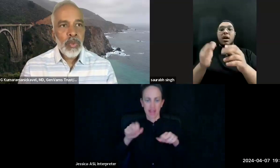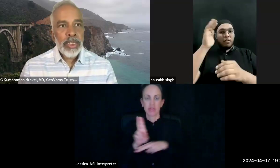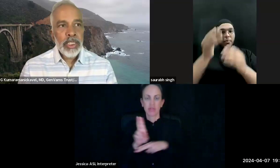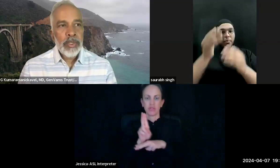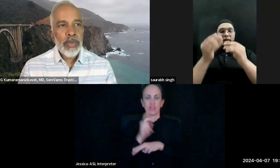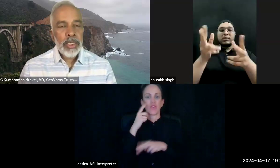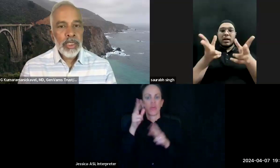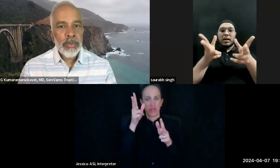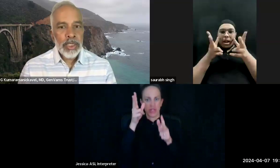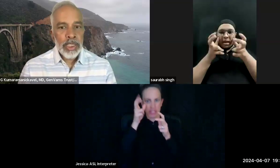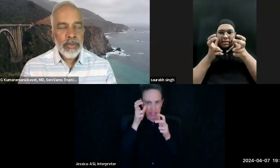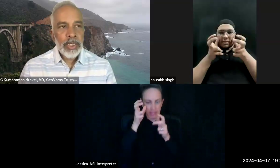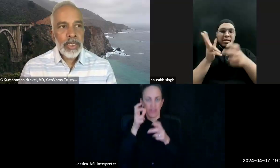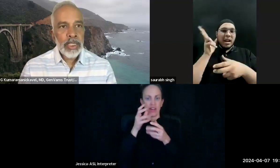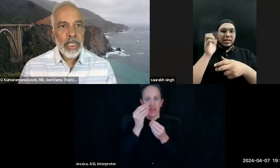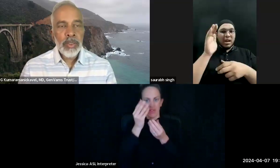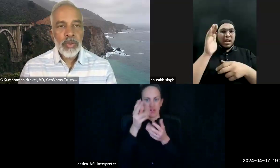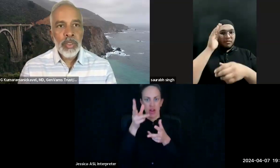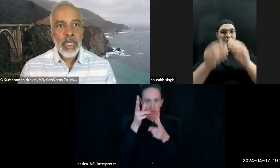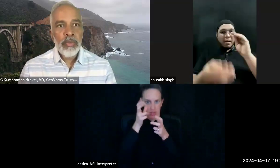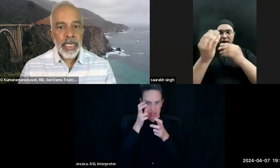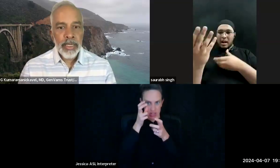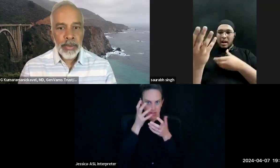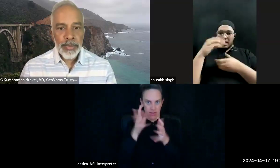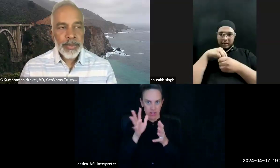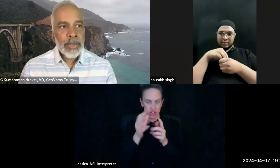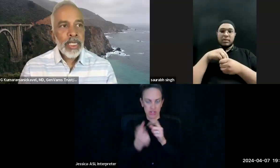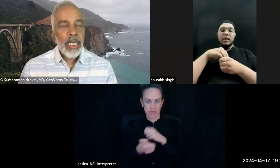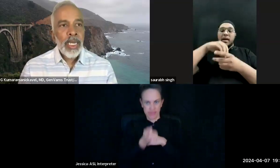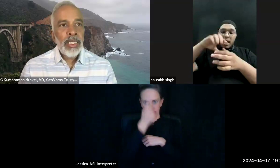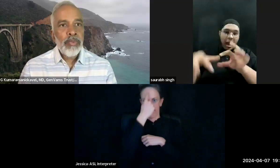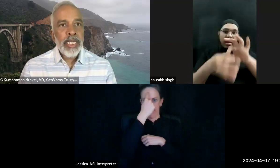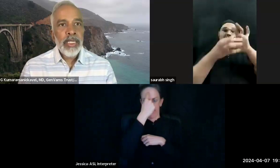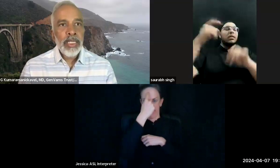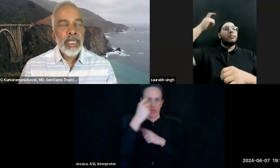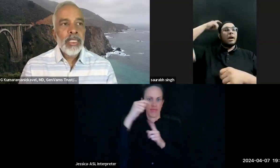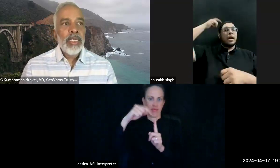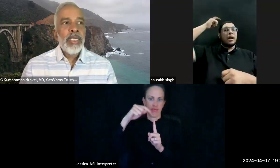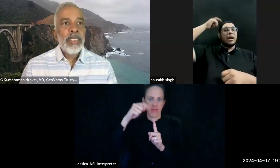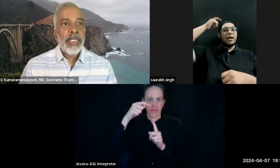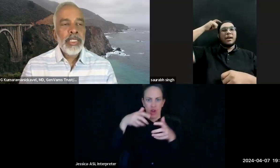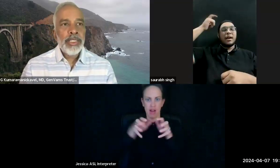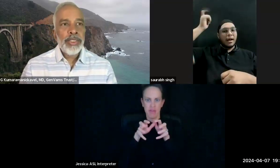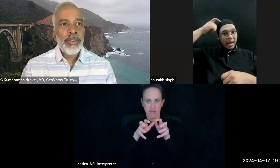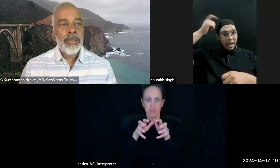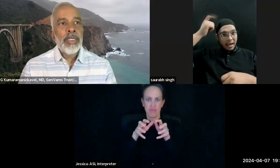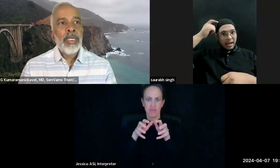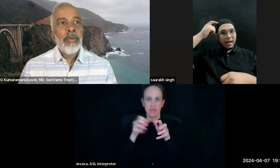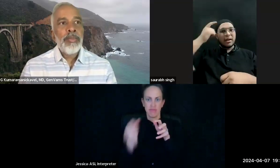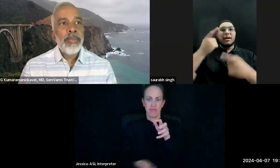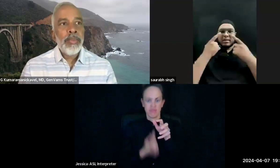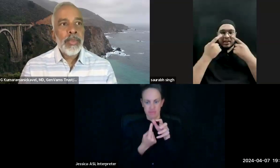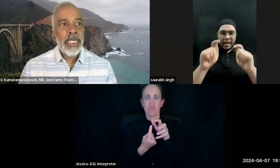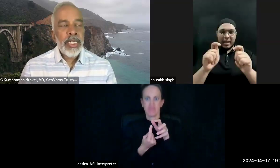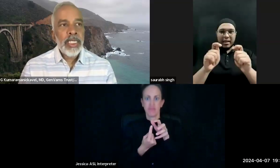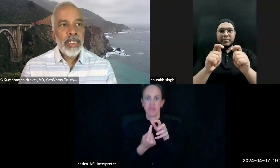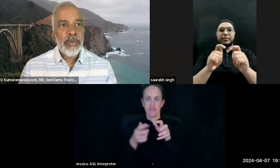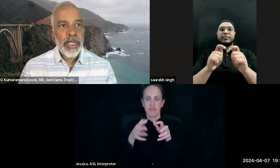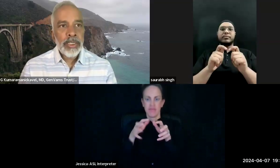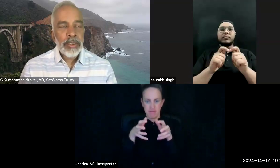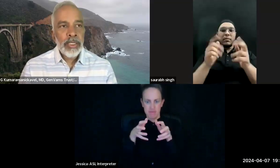once the information is perceived it's sent to our brain. and the brain tries to get that information